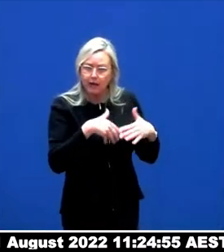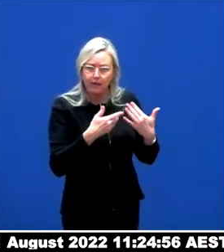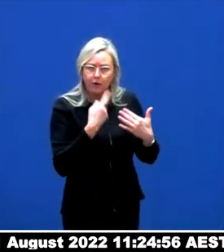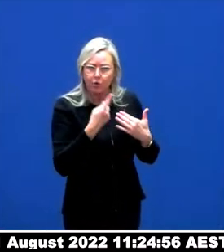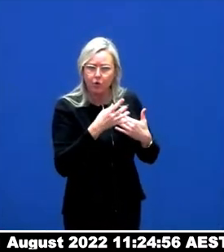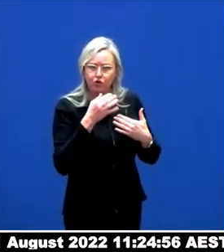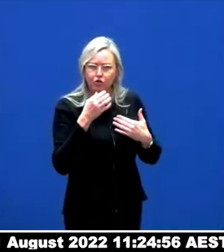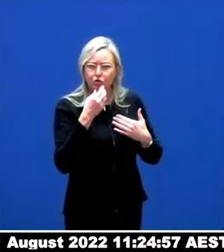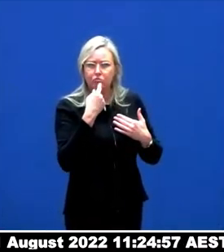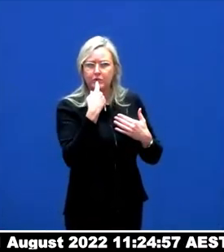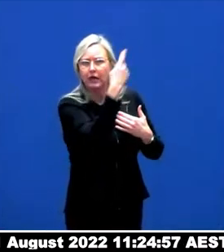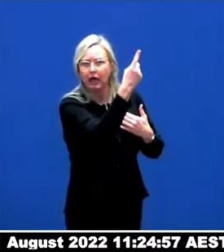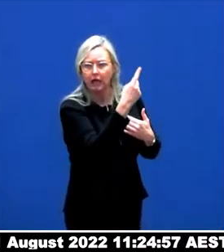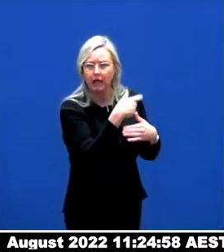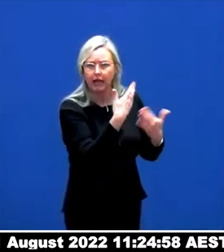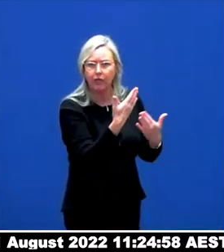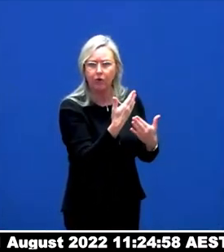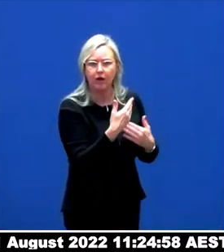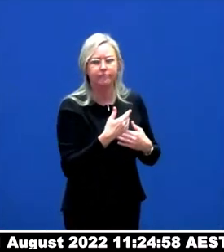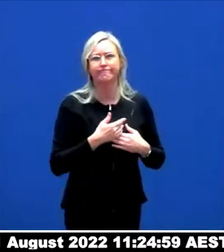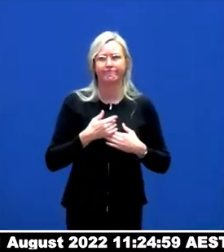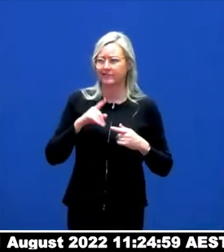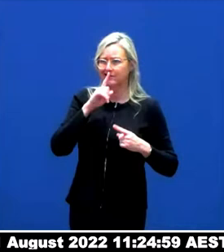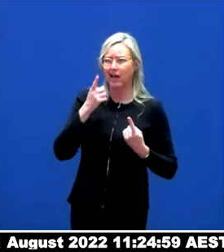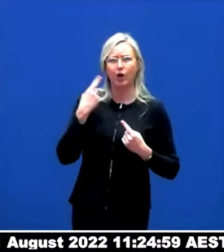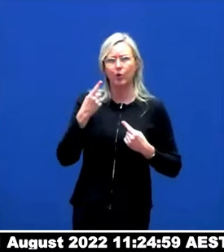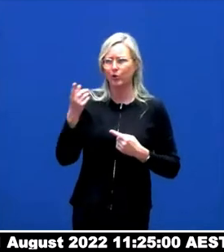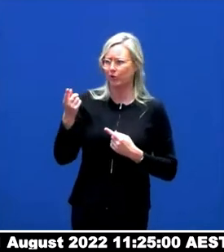about that? WILLIAM: No, I couldn't talk to - you have to find out what's causing the